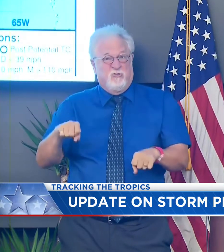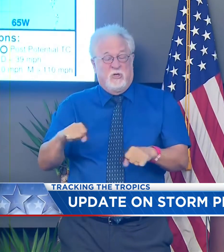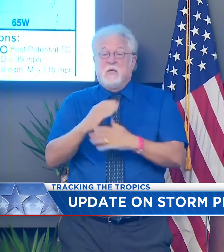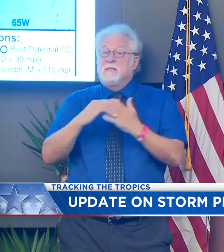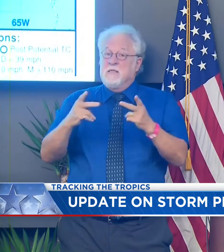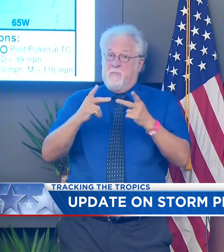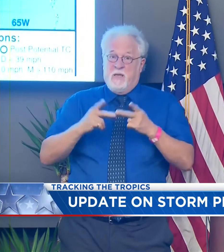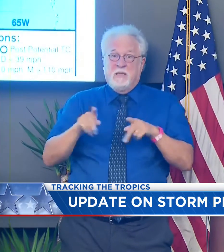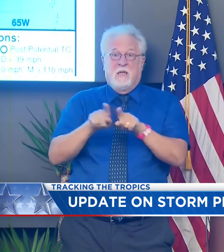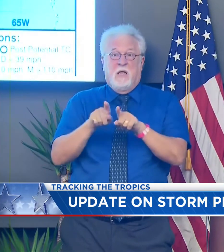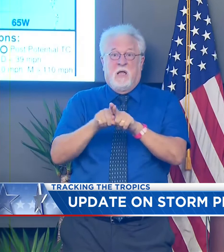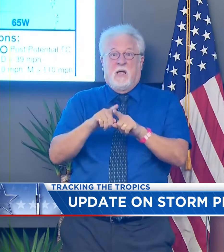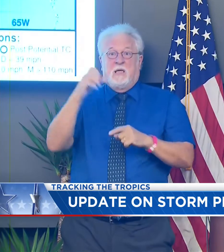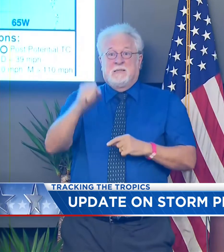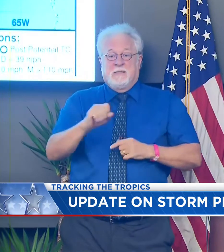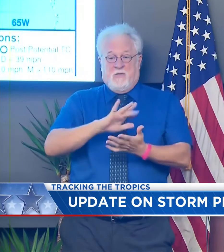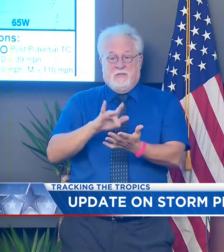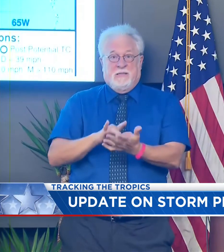BOTH EVENTS COULD SEE 5-10 INCHES WITH LOCALIZED AMOUNTS OF